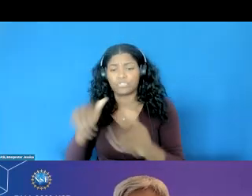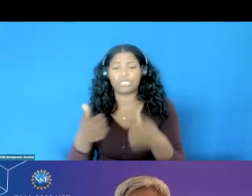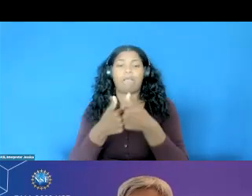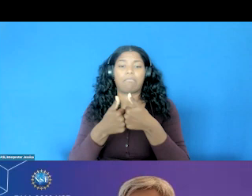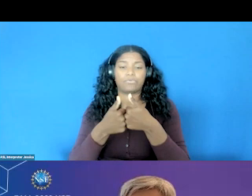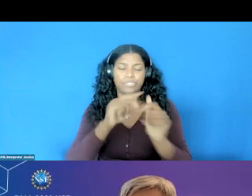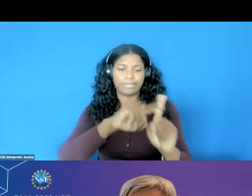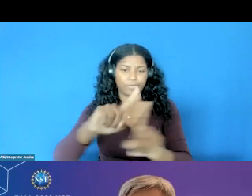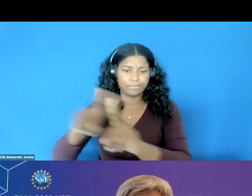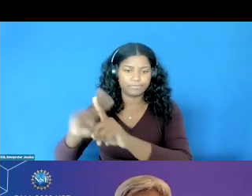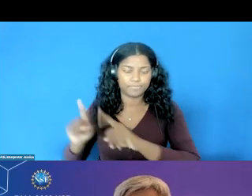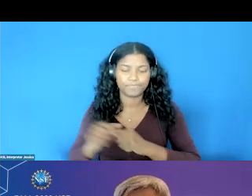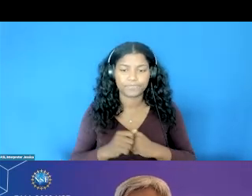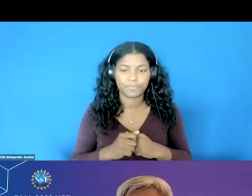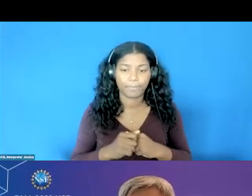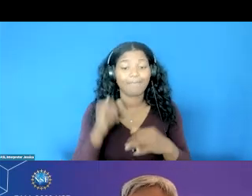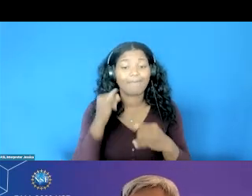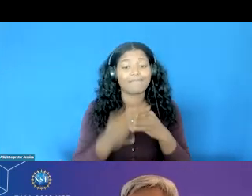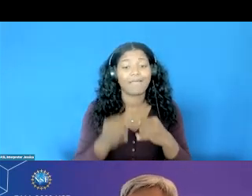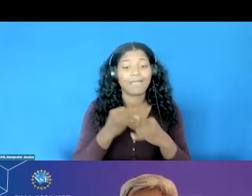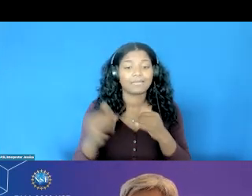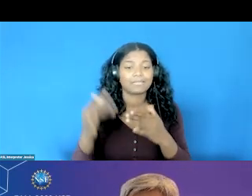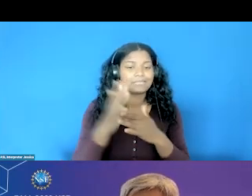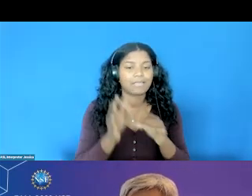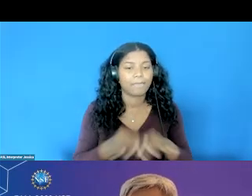And finally and the most important is, broadening participation.